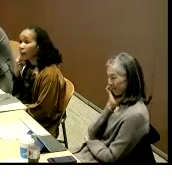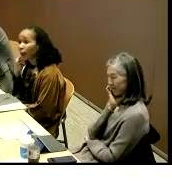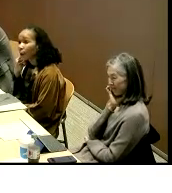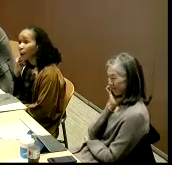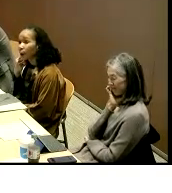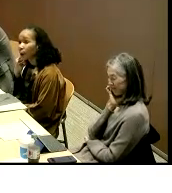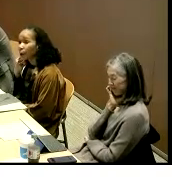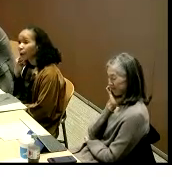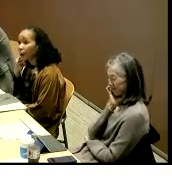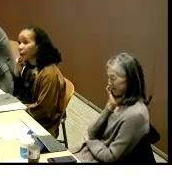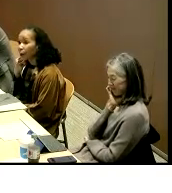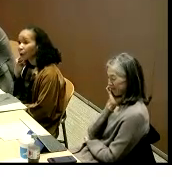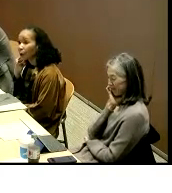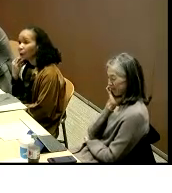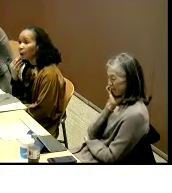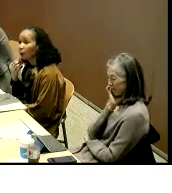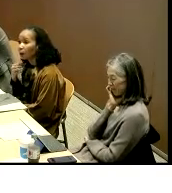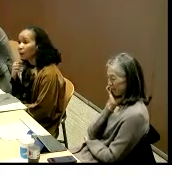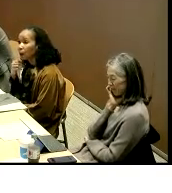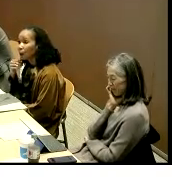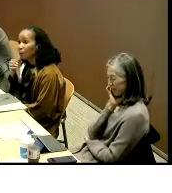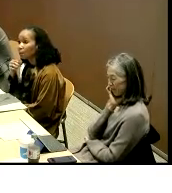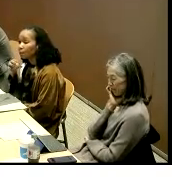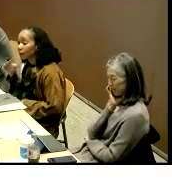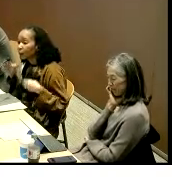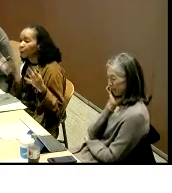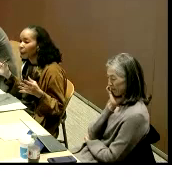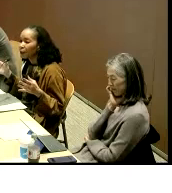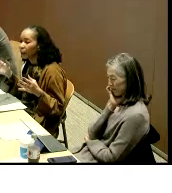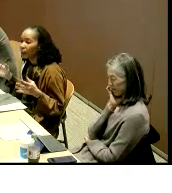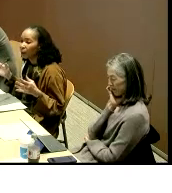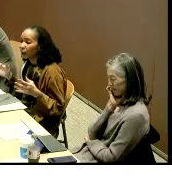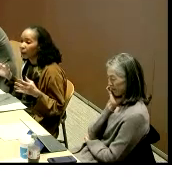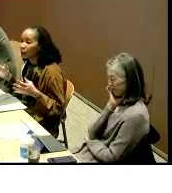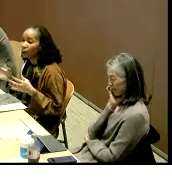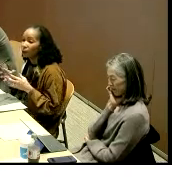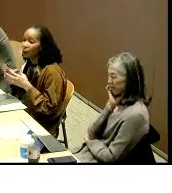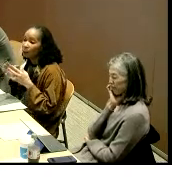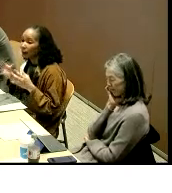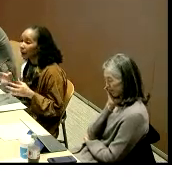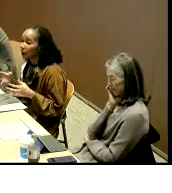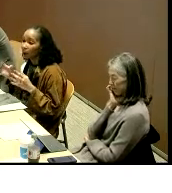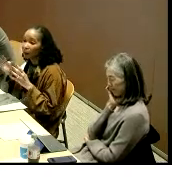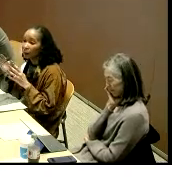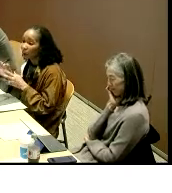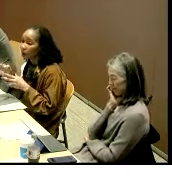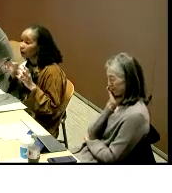kind of how are you thinking about differentiating yourself from SAMHSA and HRSA